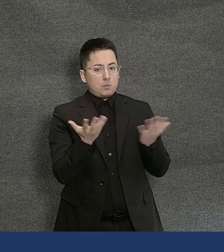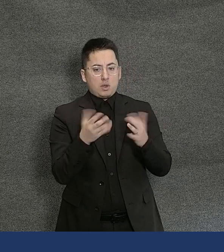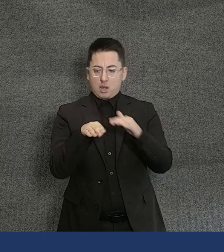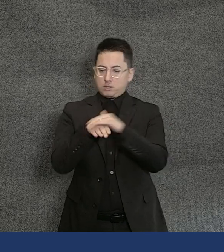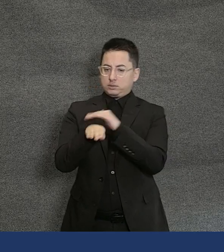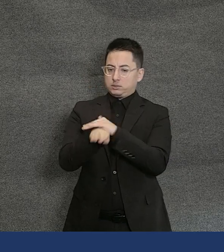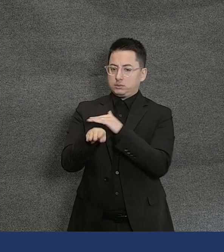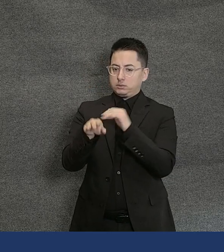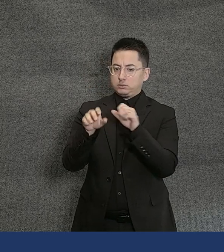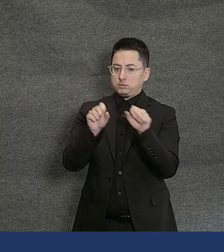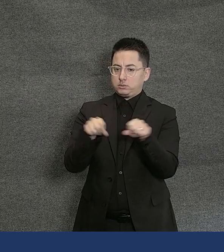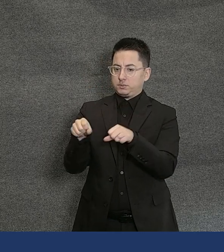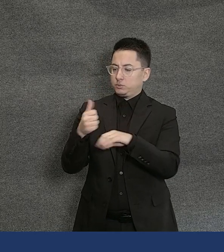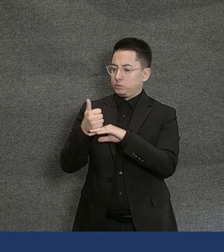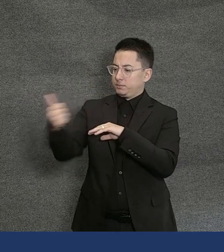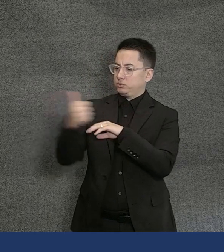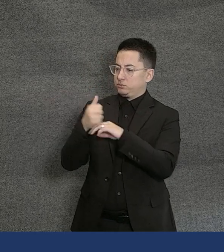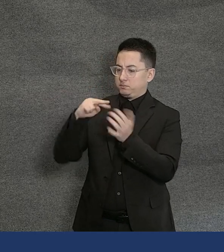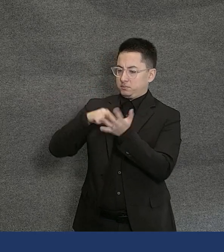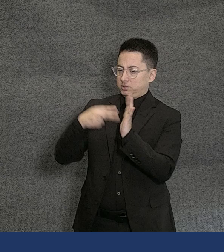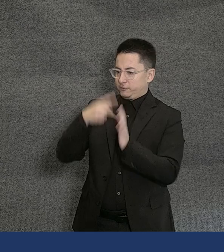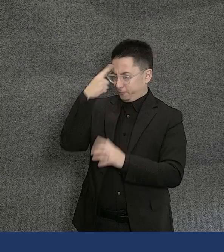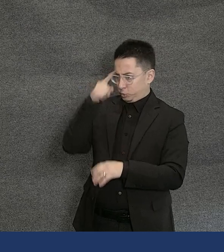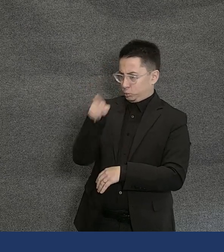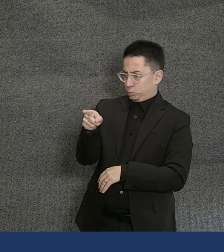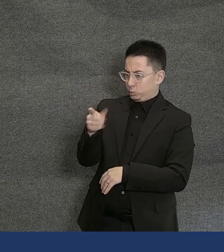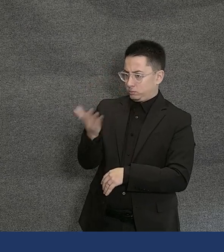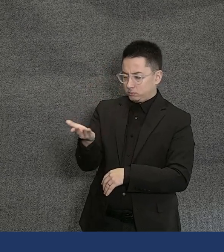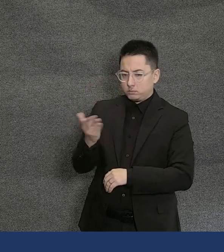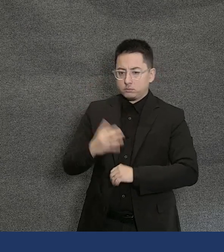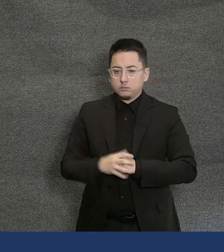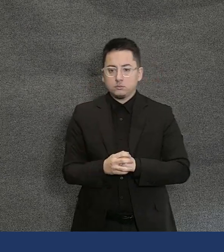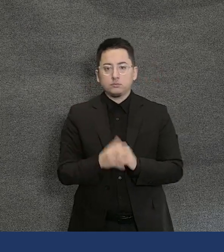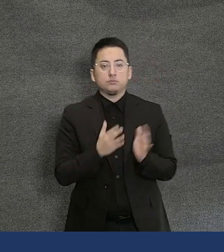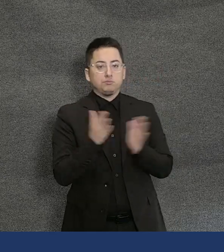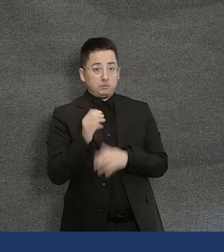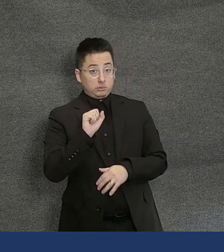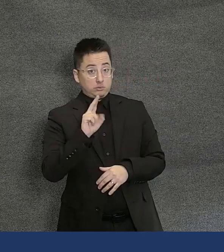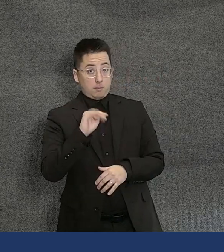mean for you in particular? So, for me, I